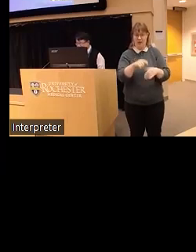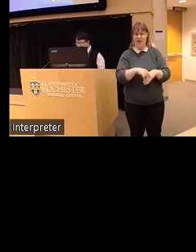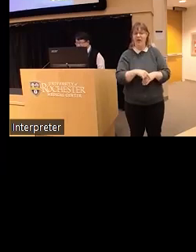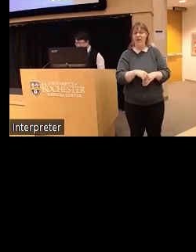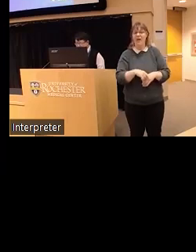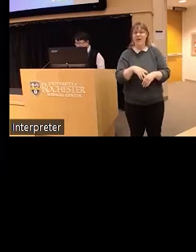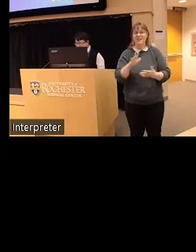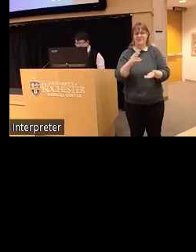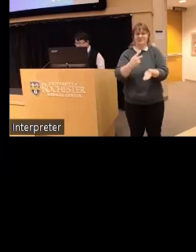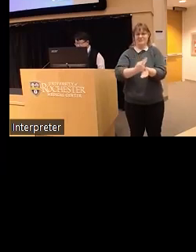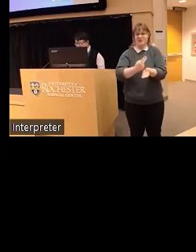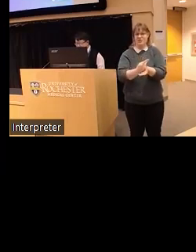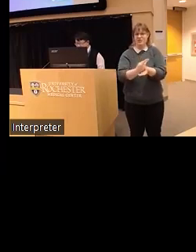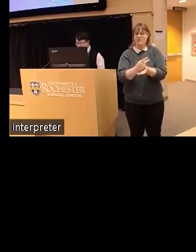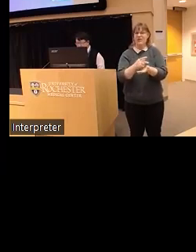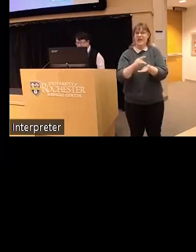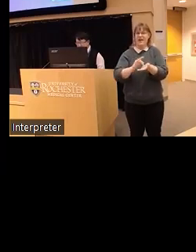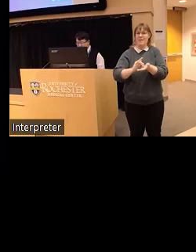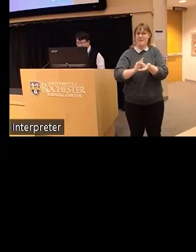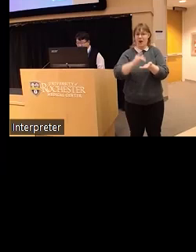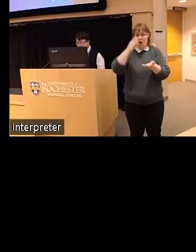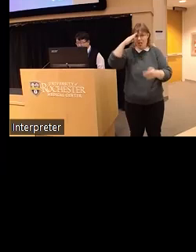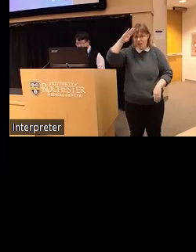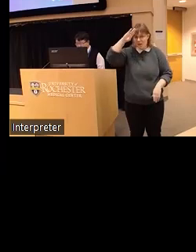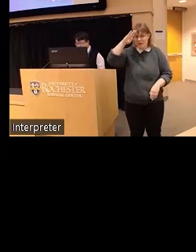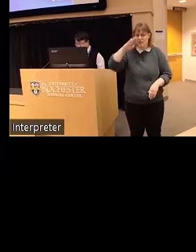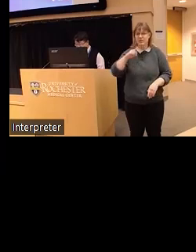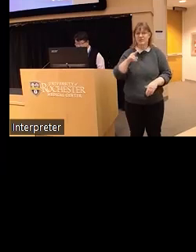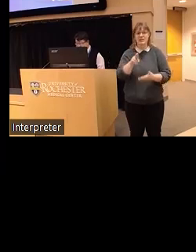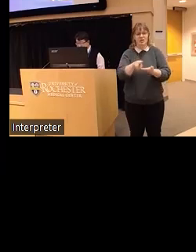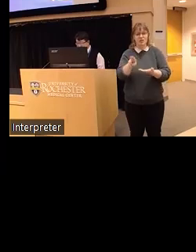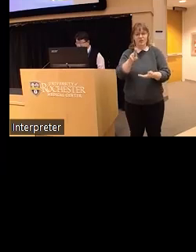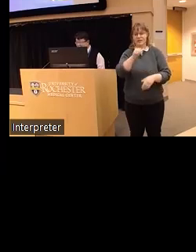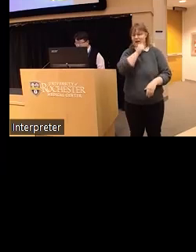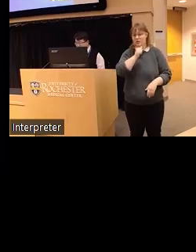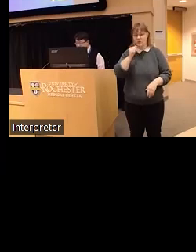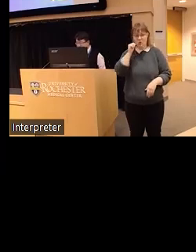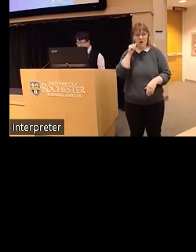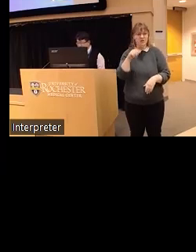his master's degree in medical anthropology at University of Arizona and clinical investigation